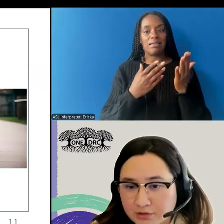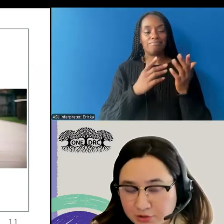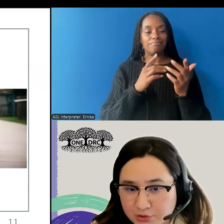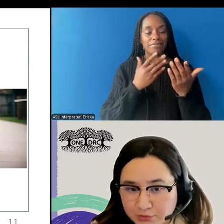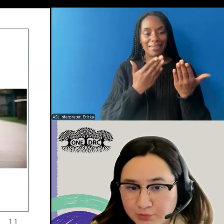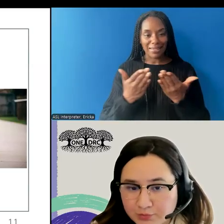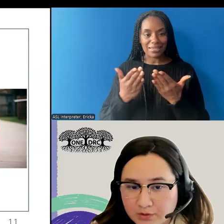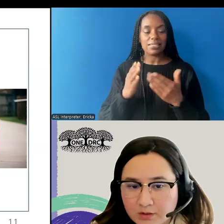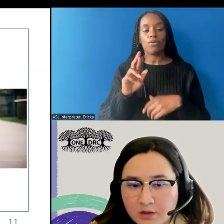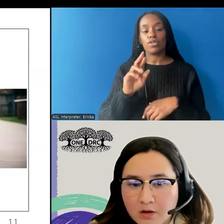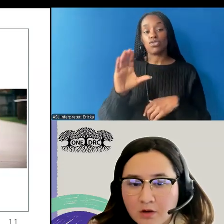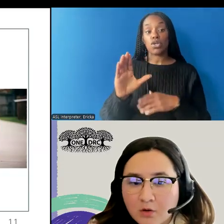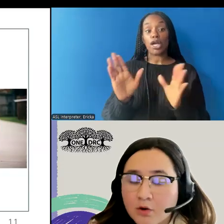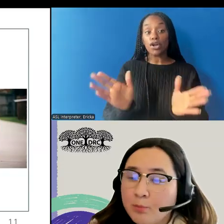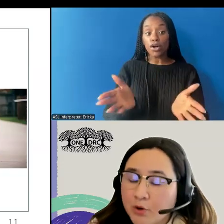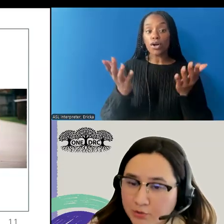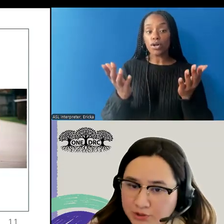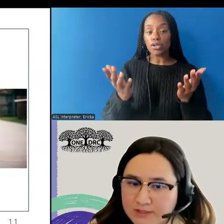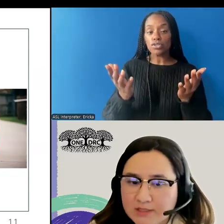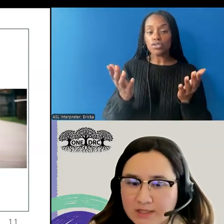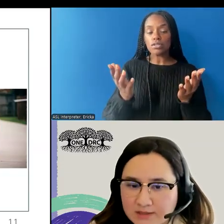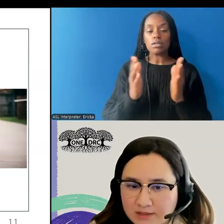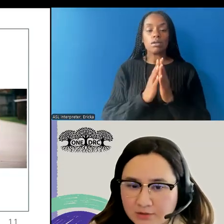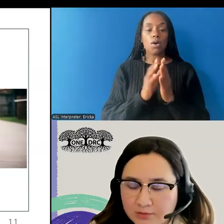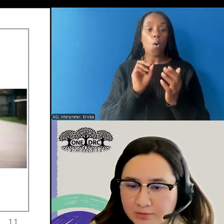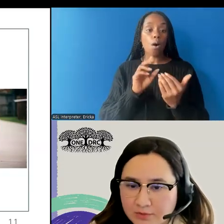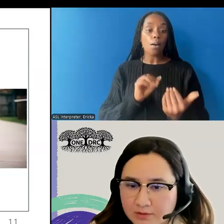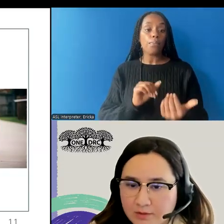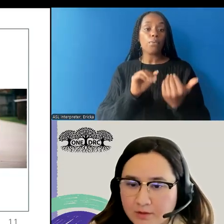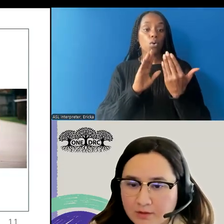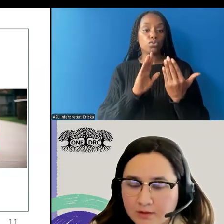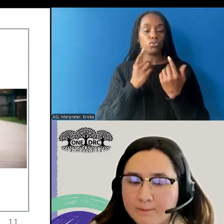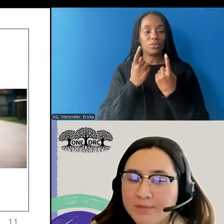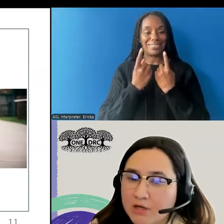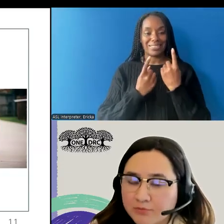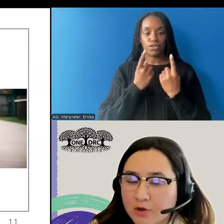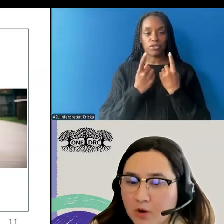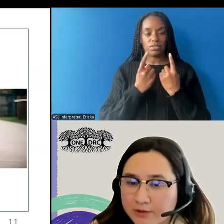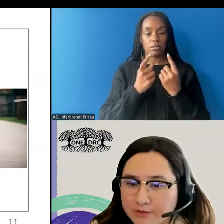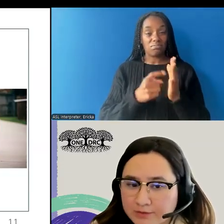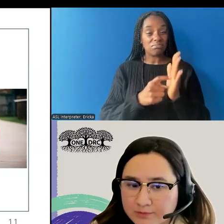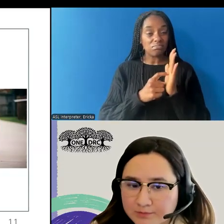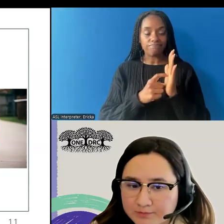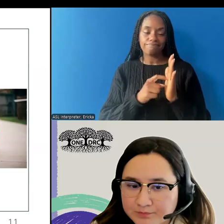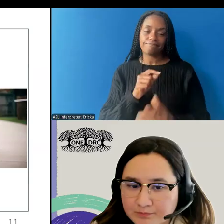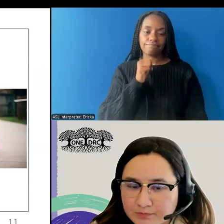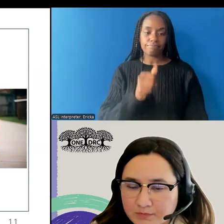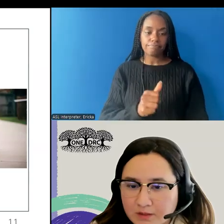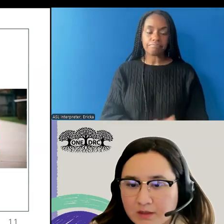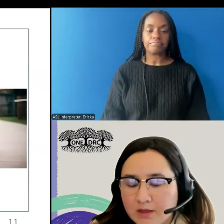to do or approaches to consider, but not required.